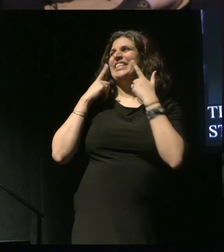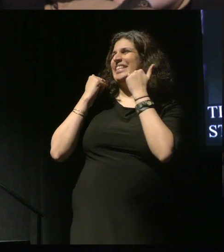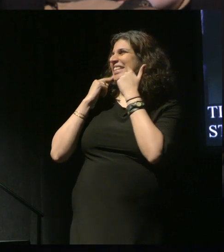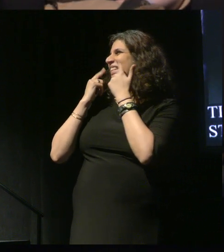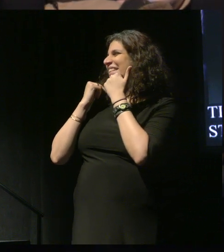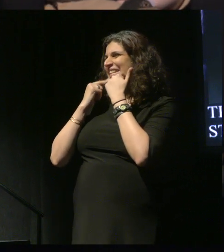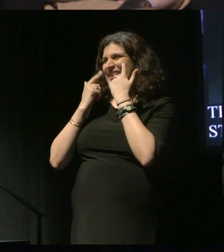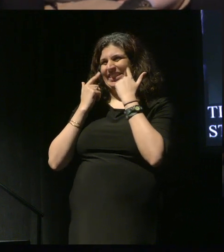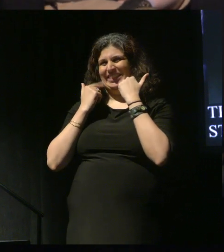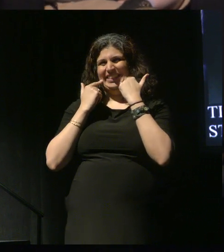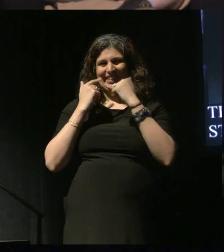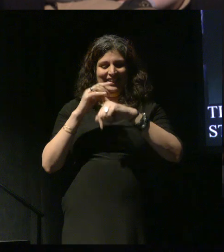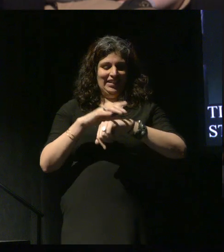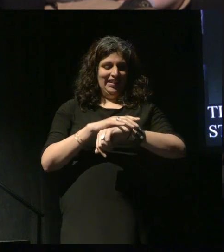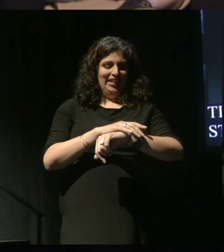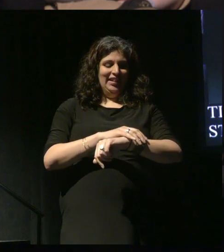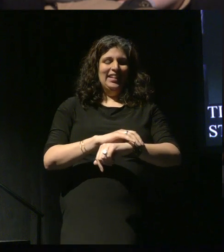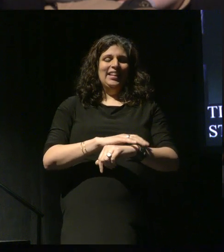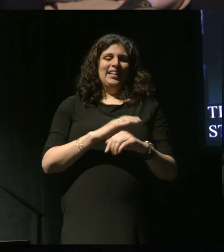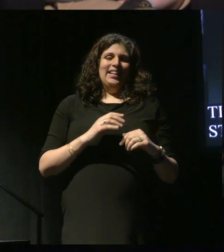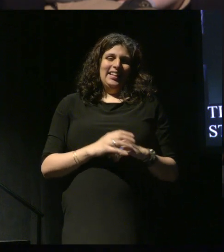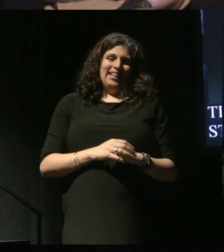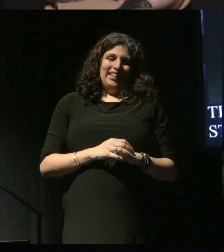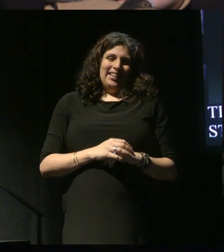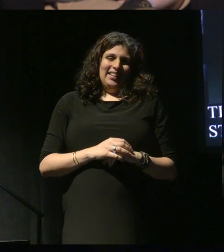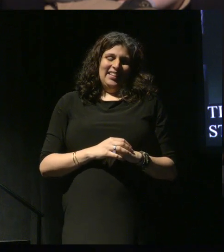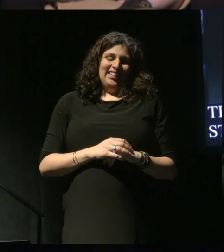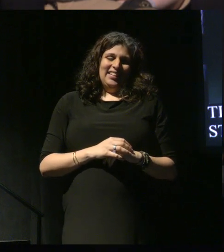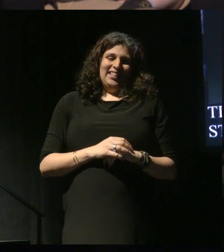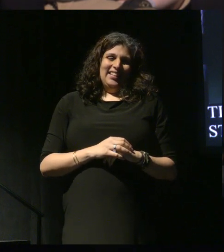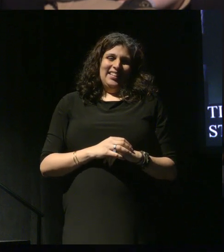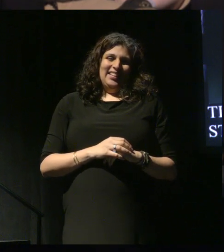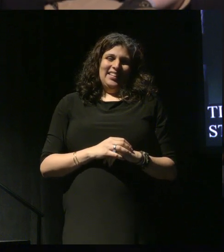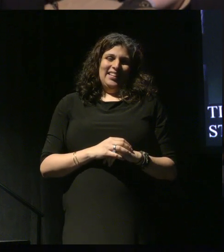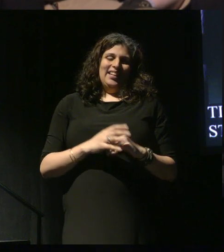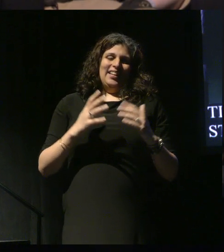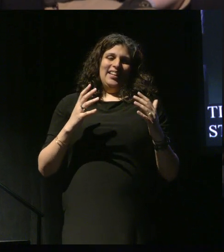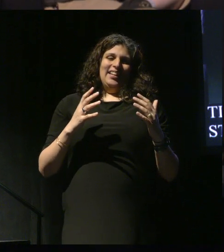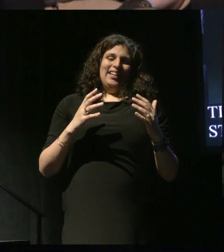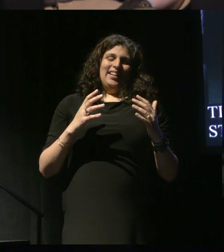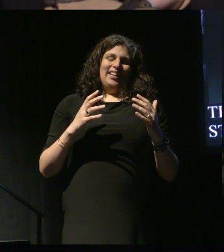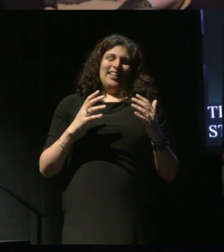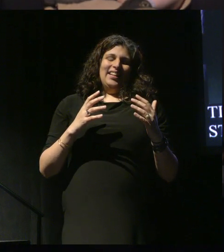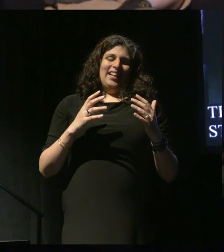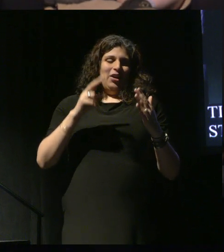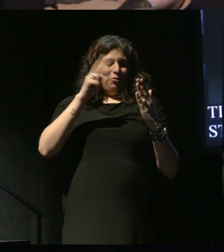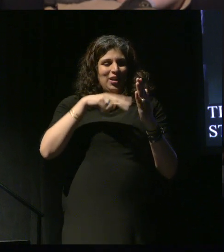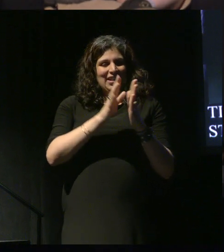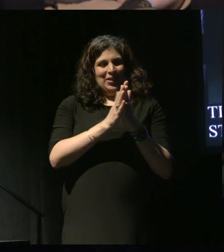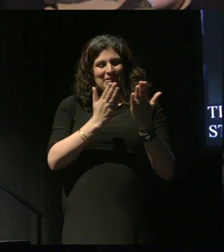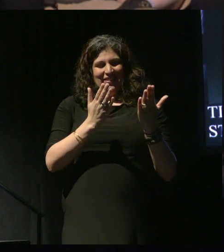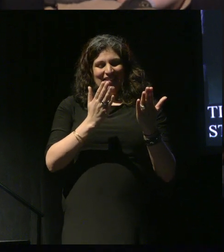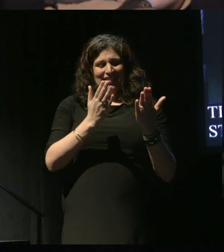Oh, no. And reading it just sort of gives me so much hope, right.